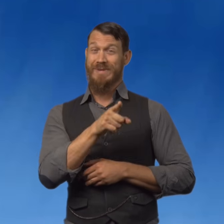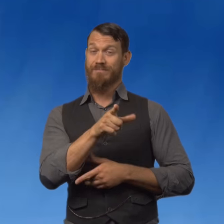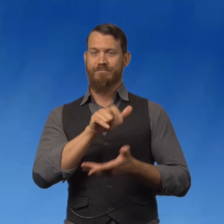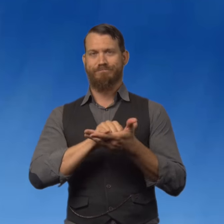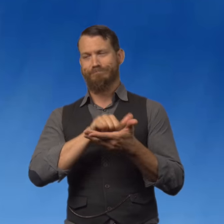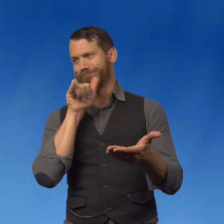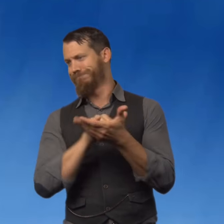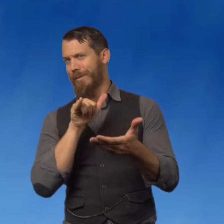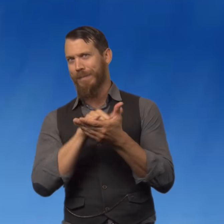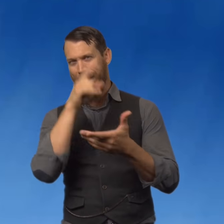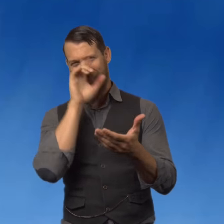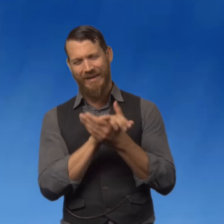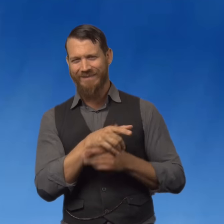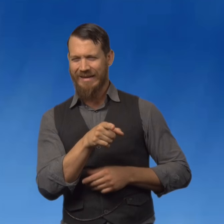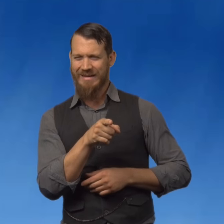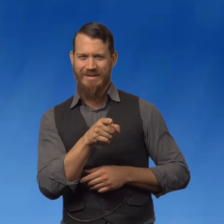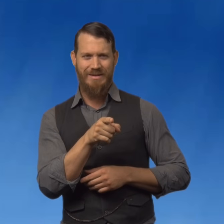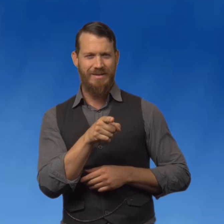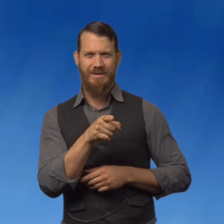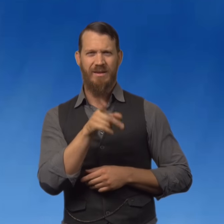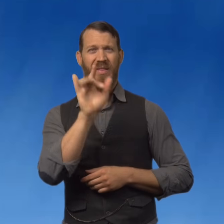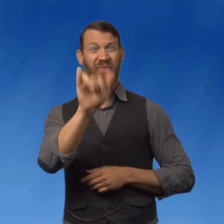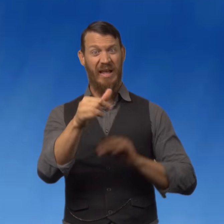but then you think...oh, that's impossible!